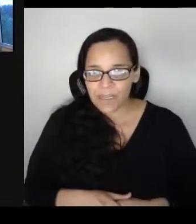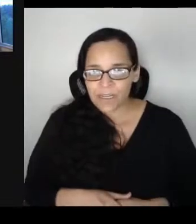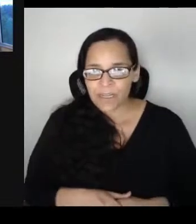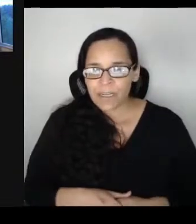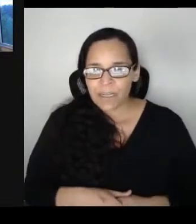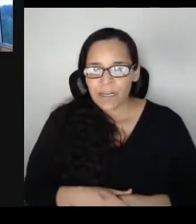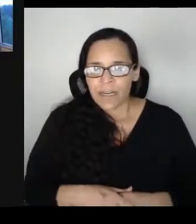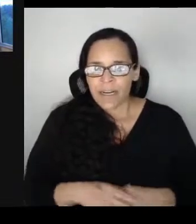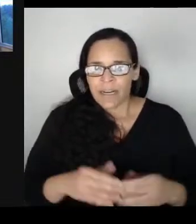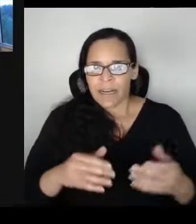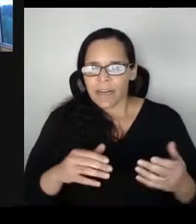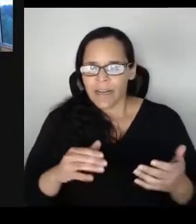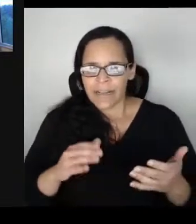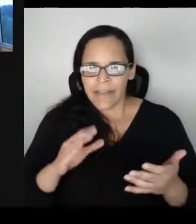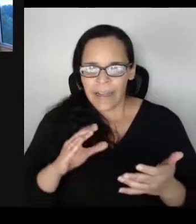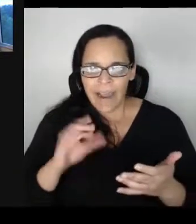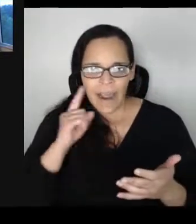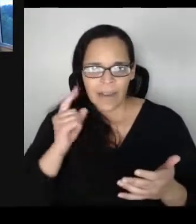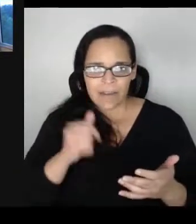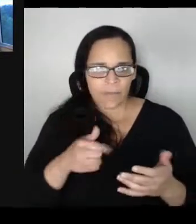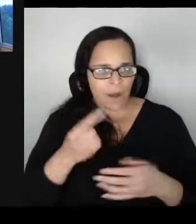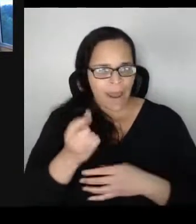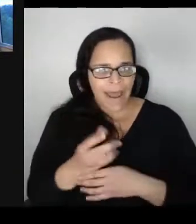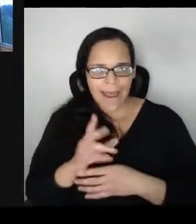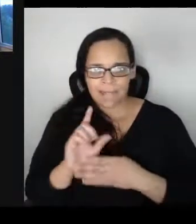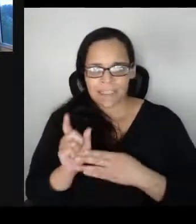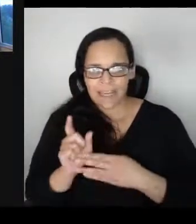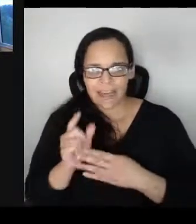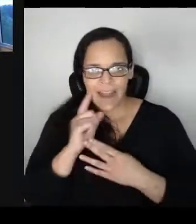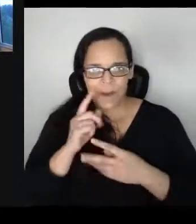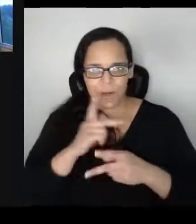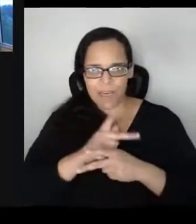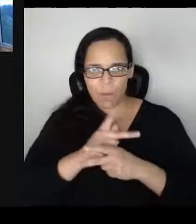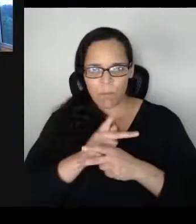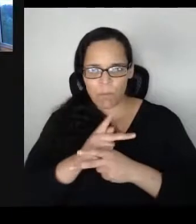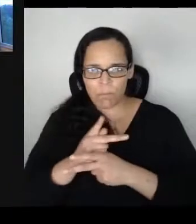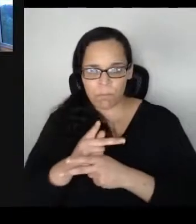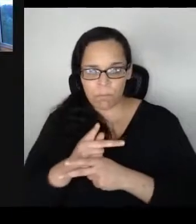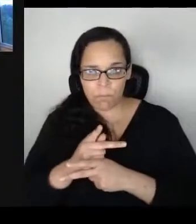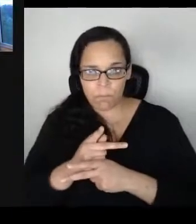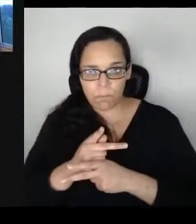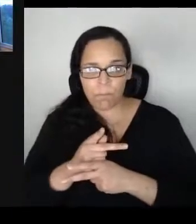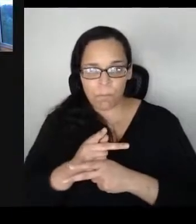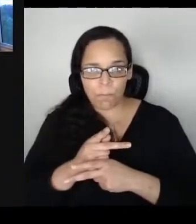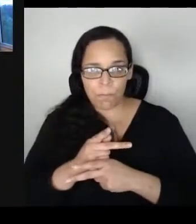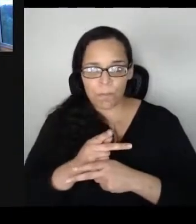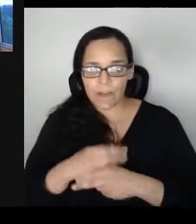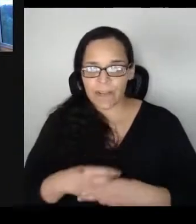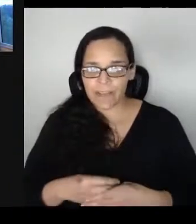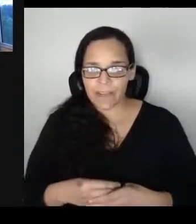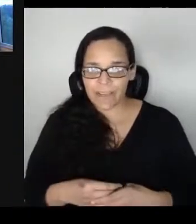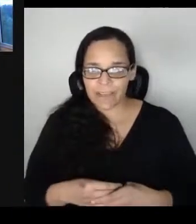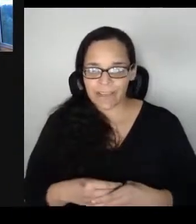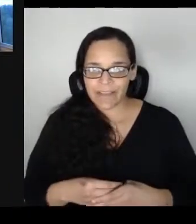if there's only half a second, I will just keep up. Go for it Cynthia.